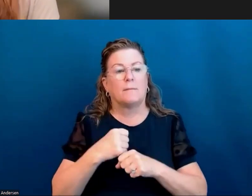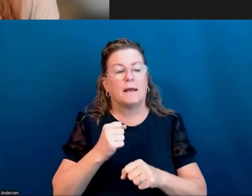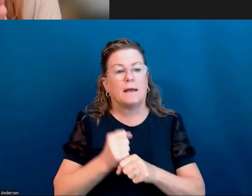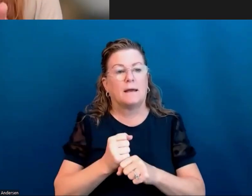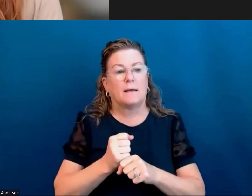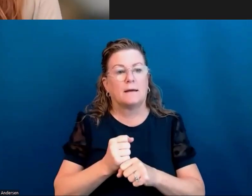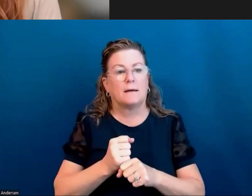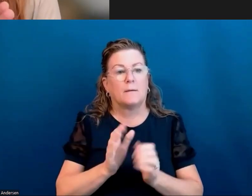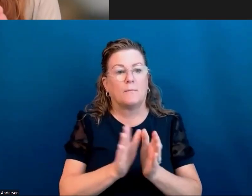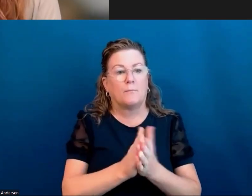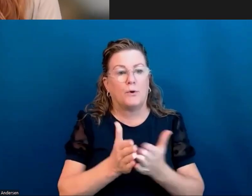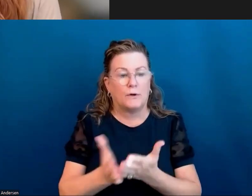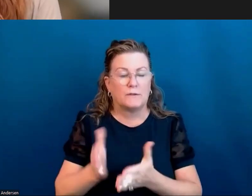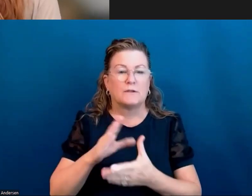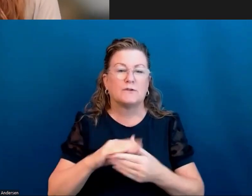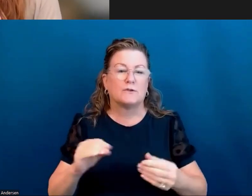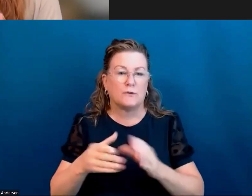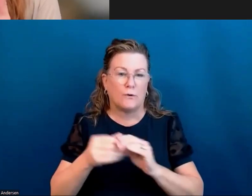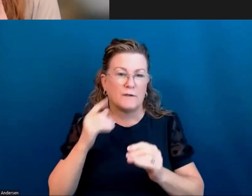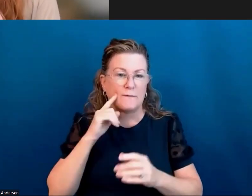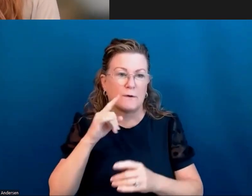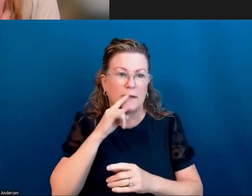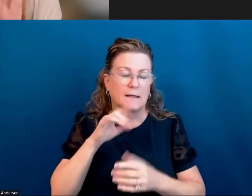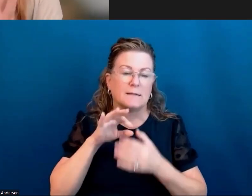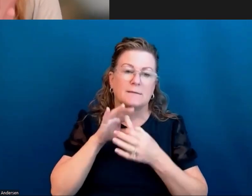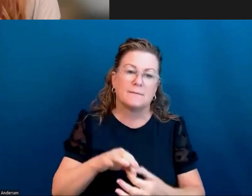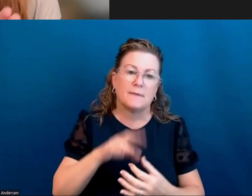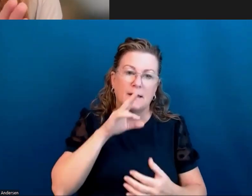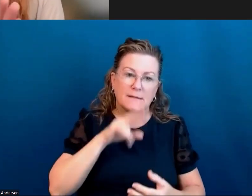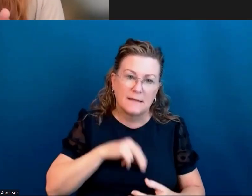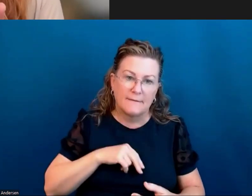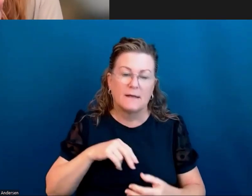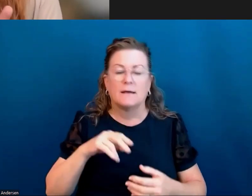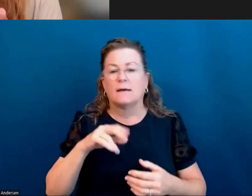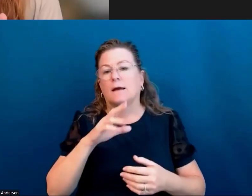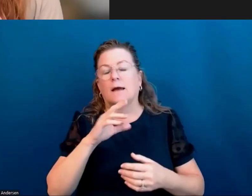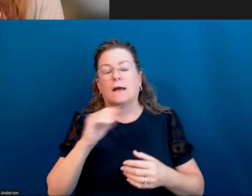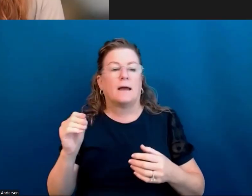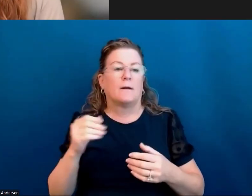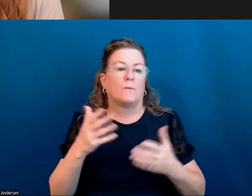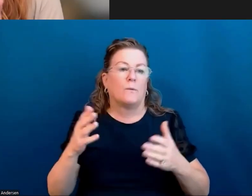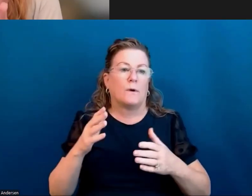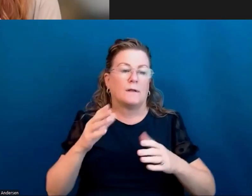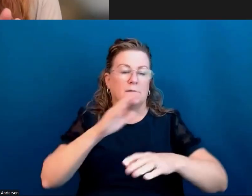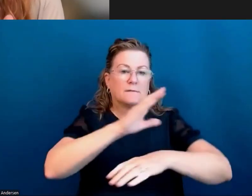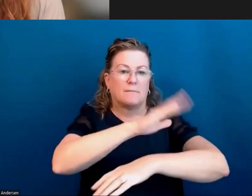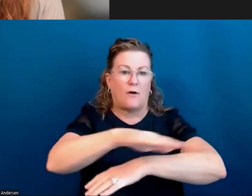books and stories for kids, like, about Thanksgiving and about what might be on the table and about what's going to